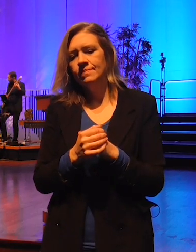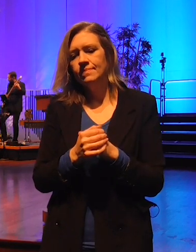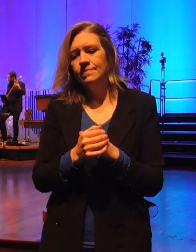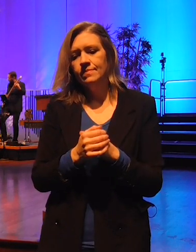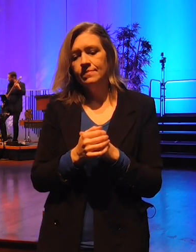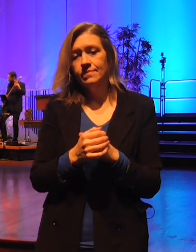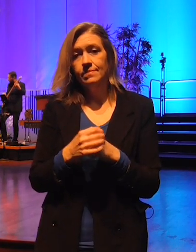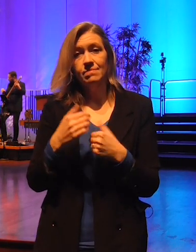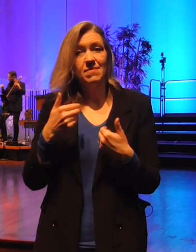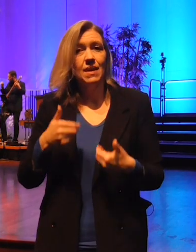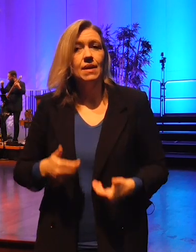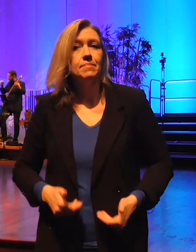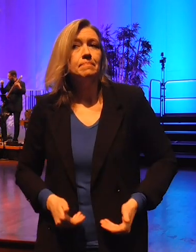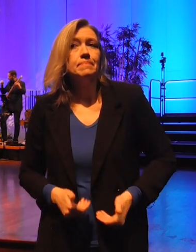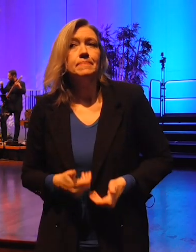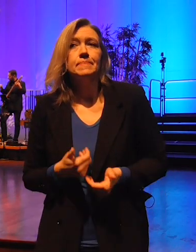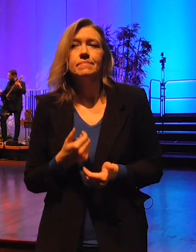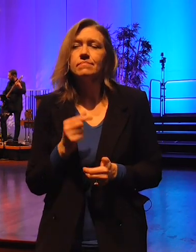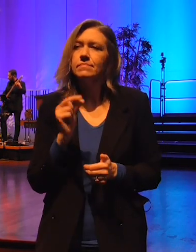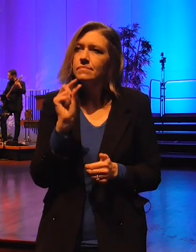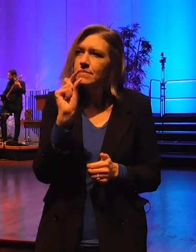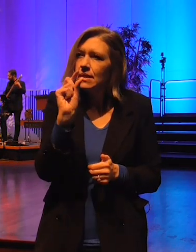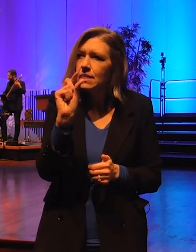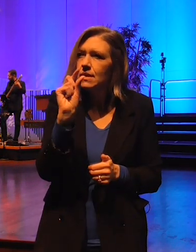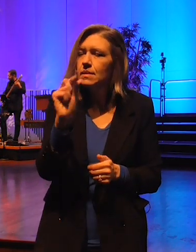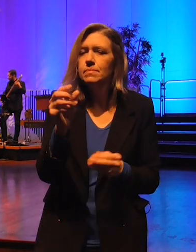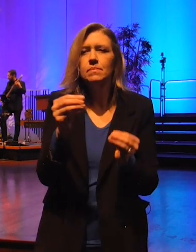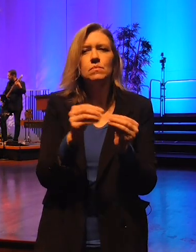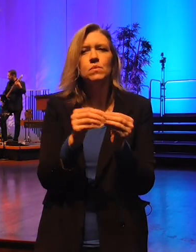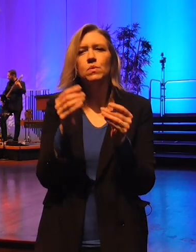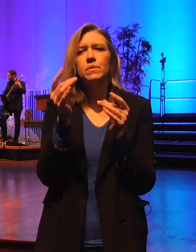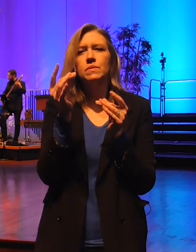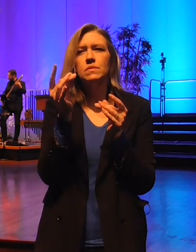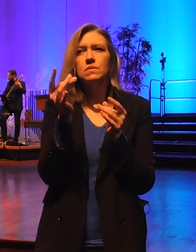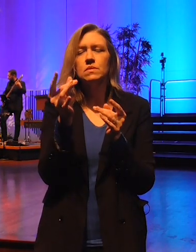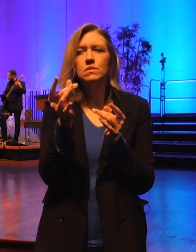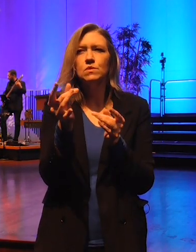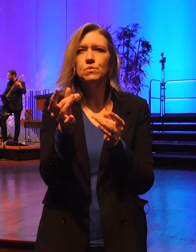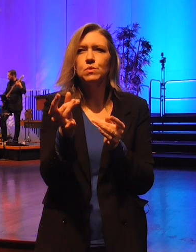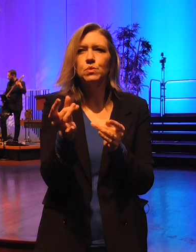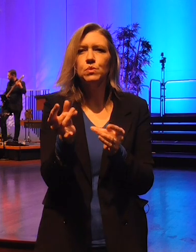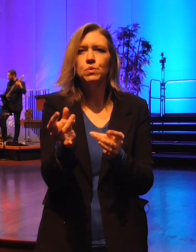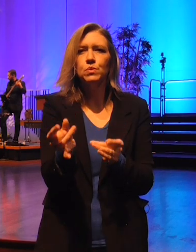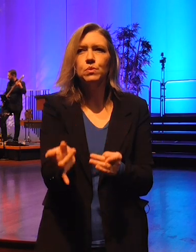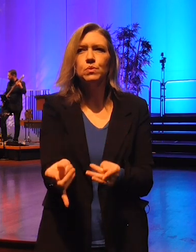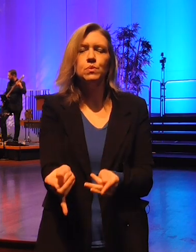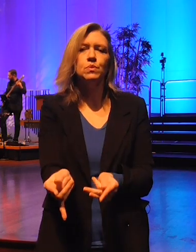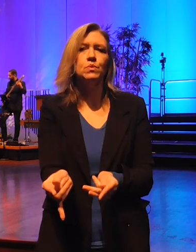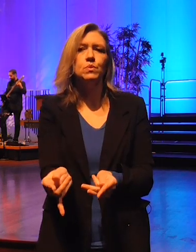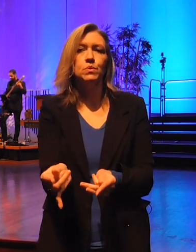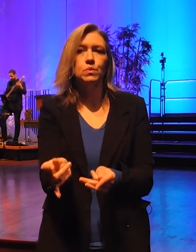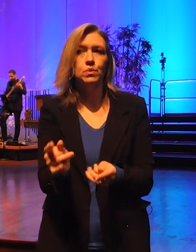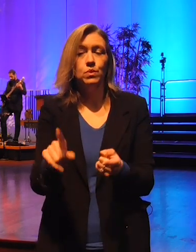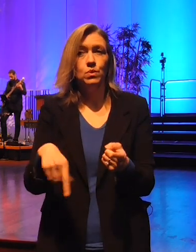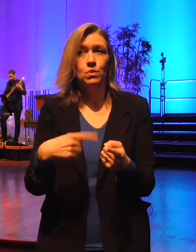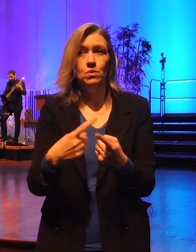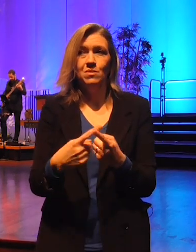I'm just a little smooth in your